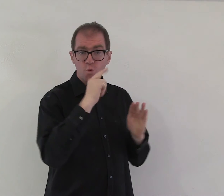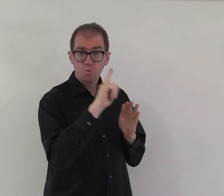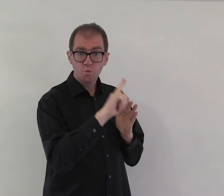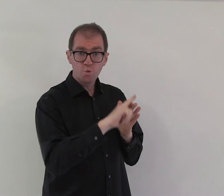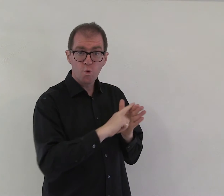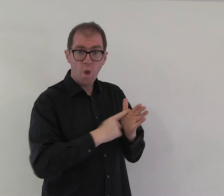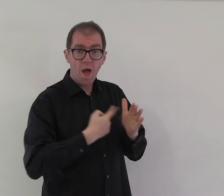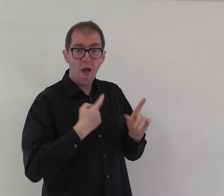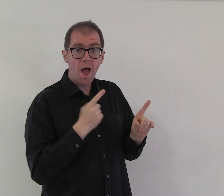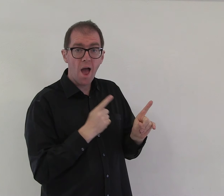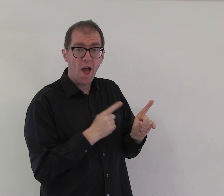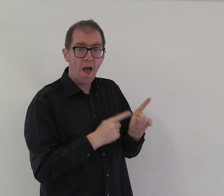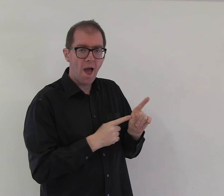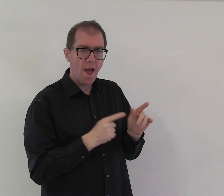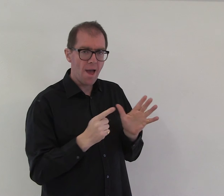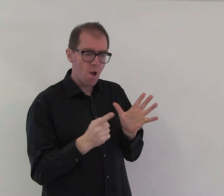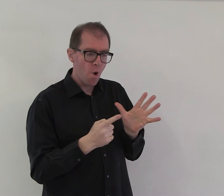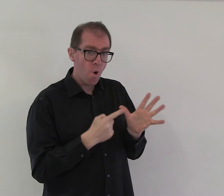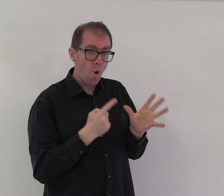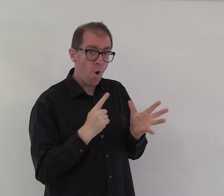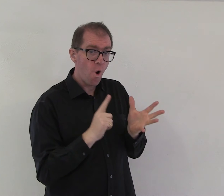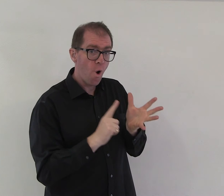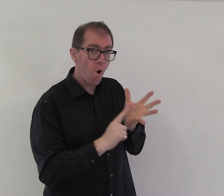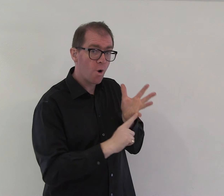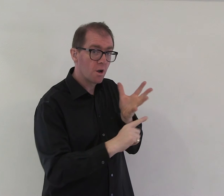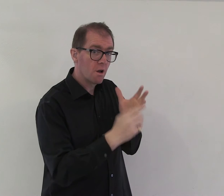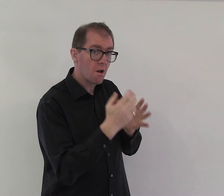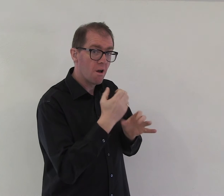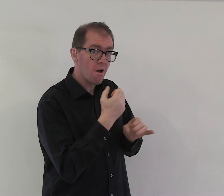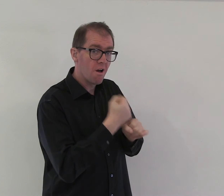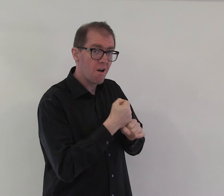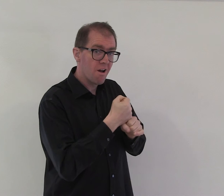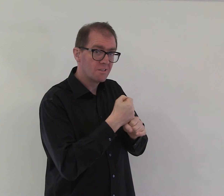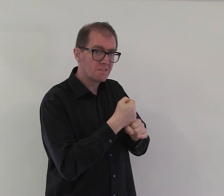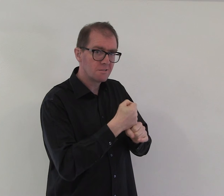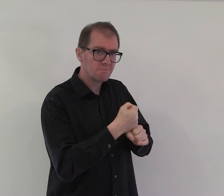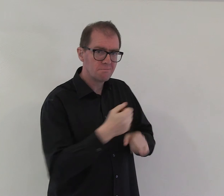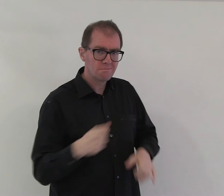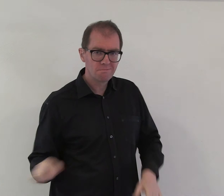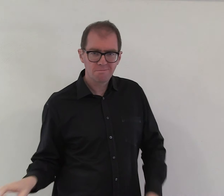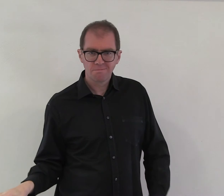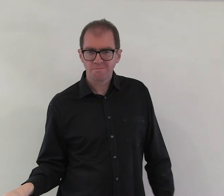July August